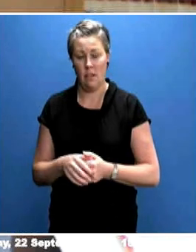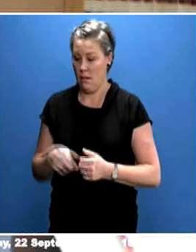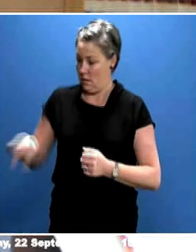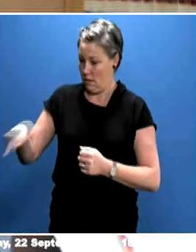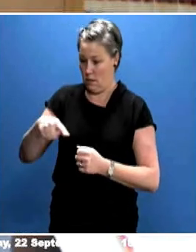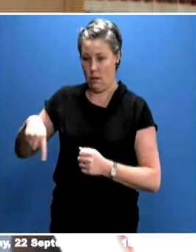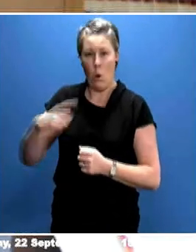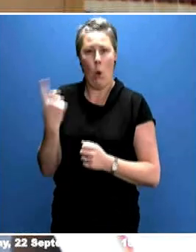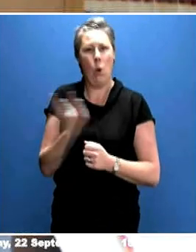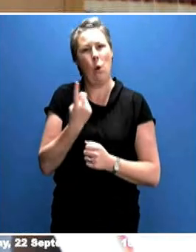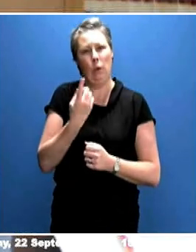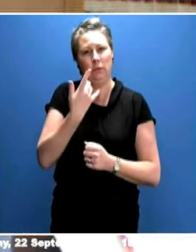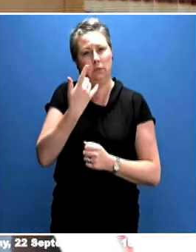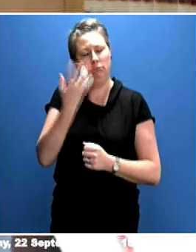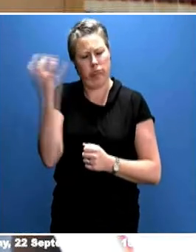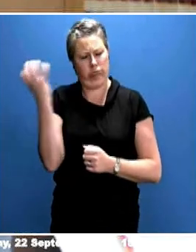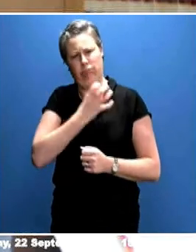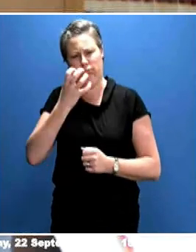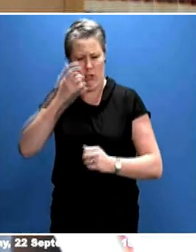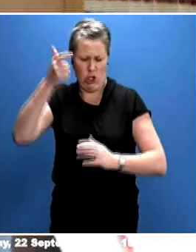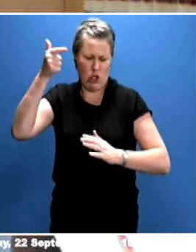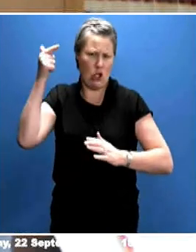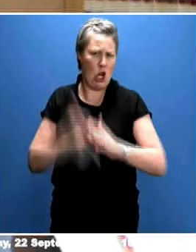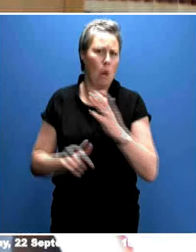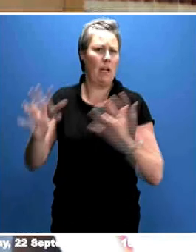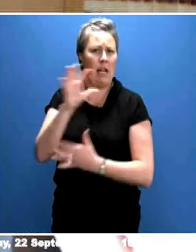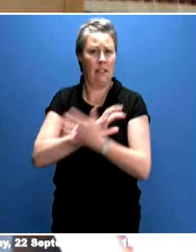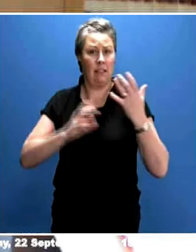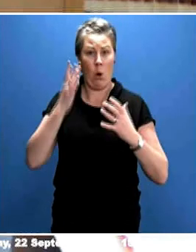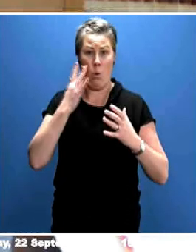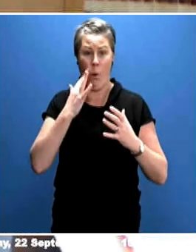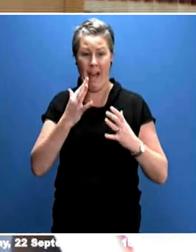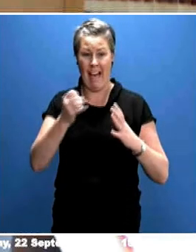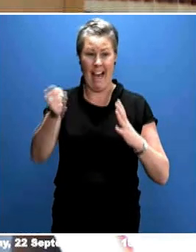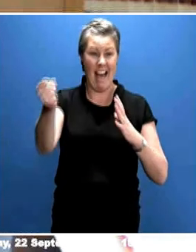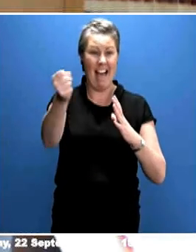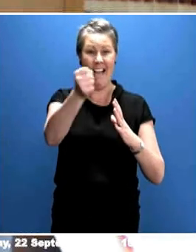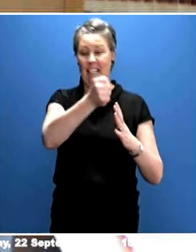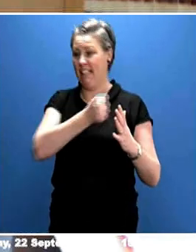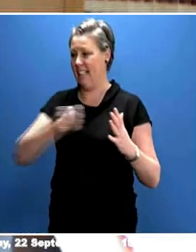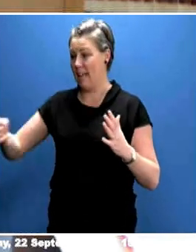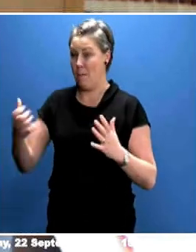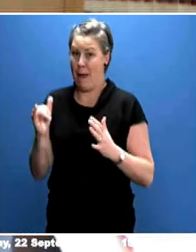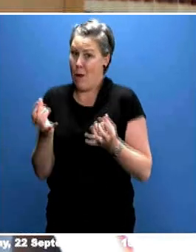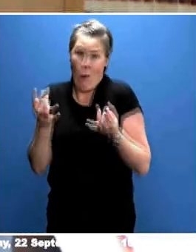end up in Kath French, are, by the time they're reached there, estranged from their family, possibly living on the streets?